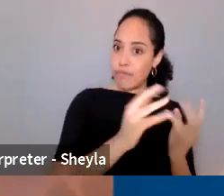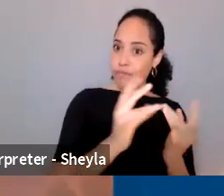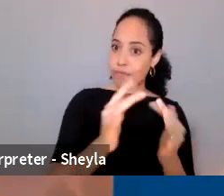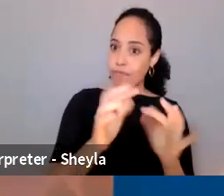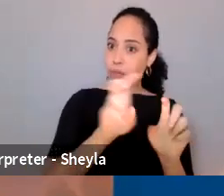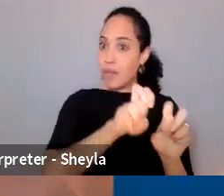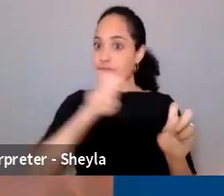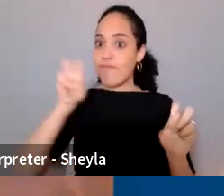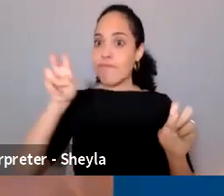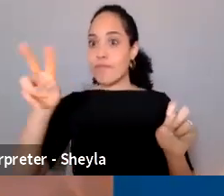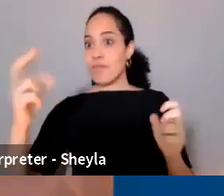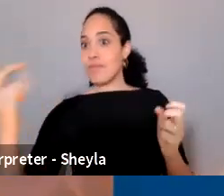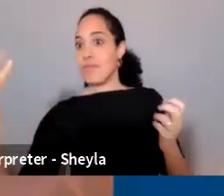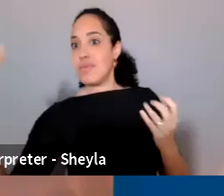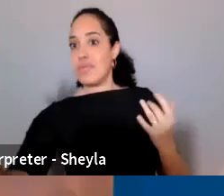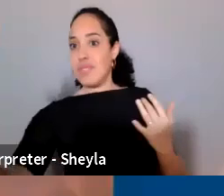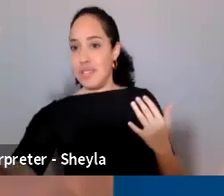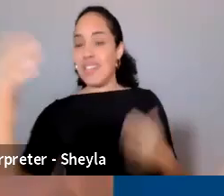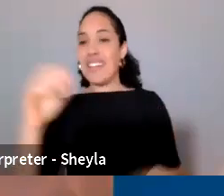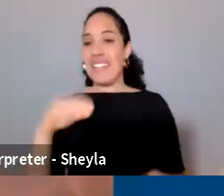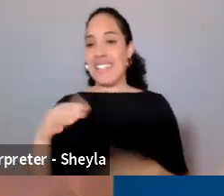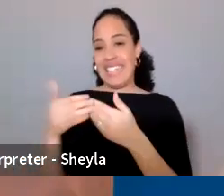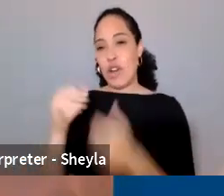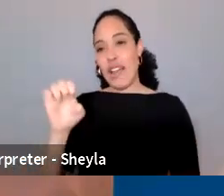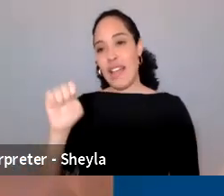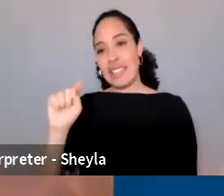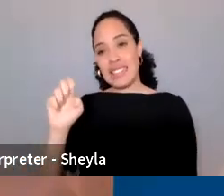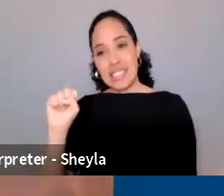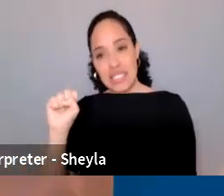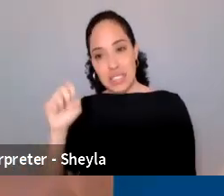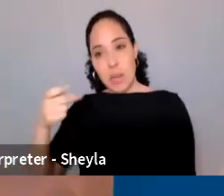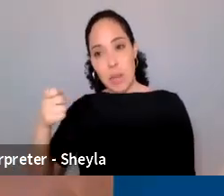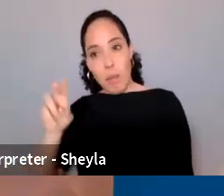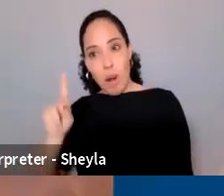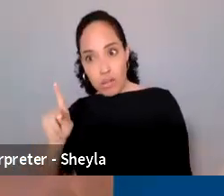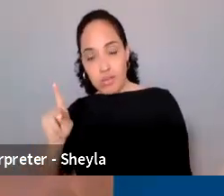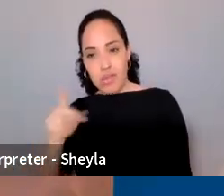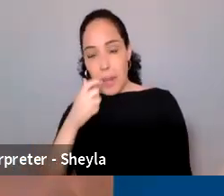um areas near Estes Park in Larimer county um so most most of the information I'm going to share